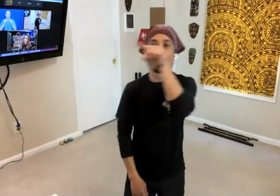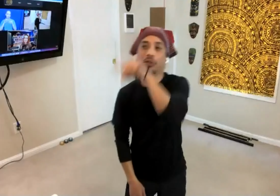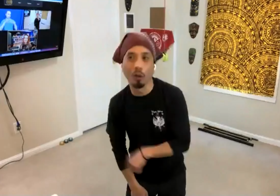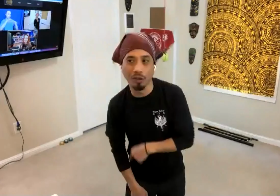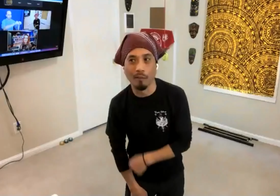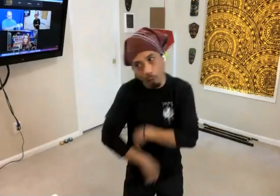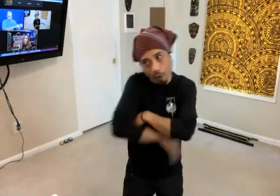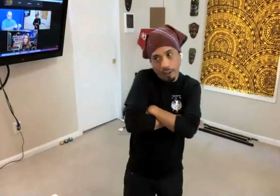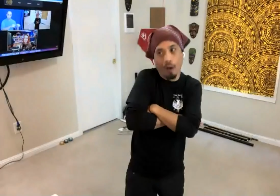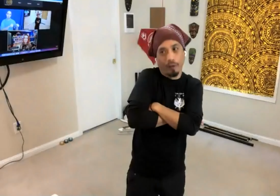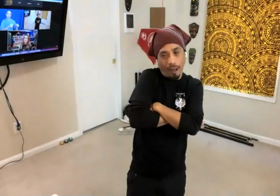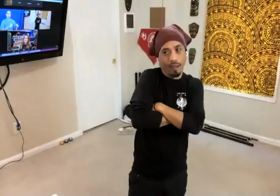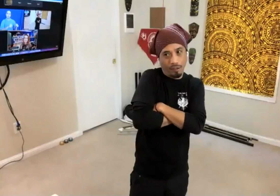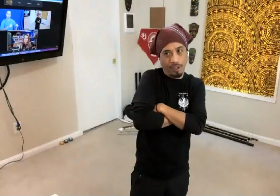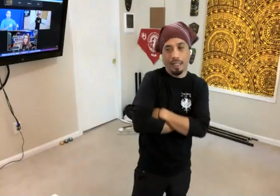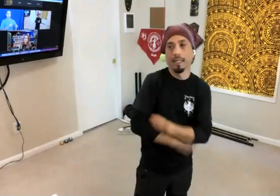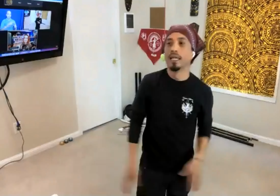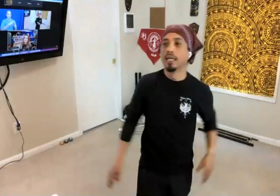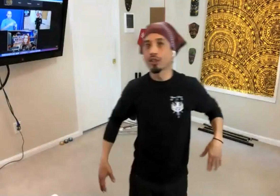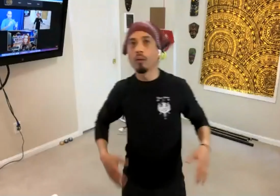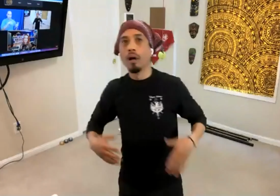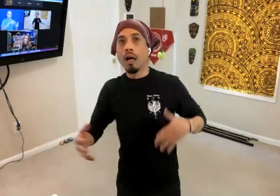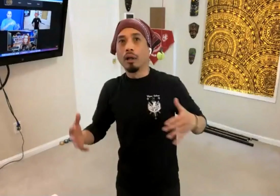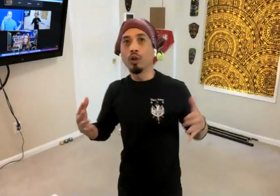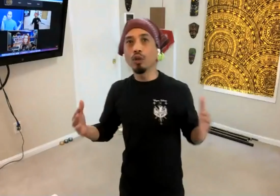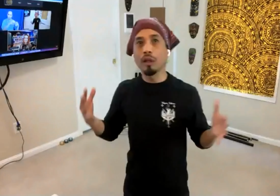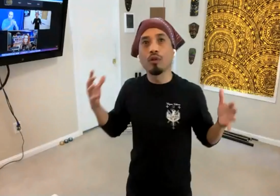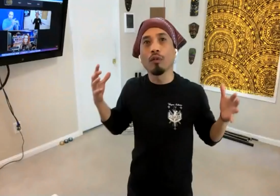OTHERWISE THEY WERE LIKE, MY STUFF IS BETTER THAN YOUR STUFF.